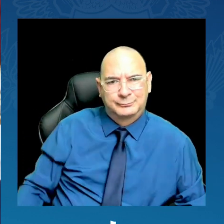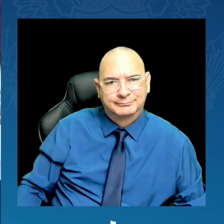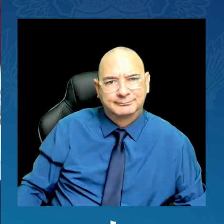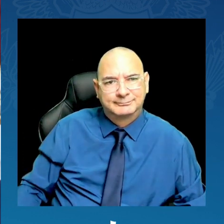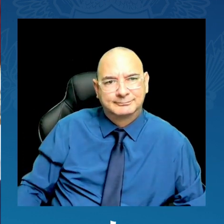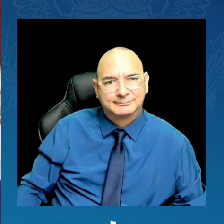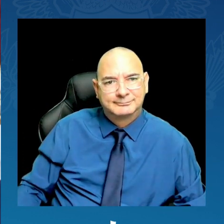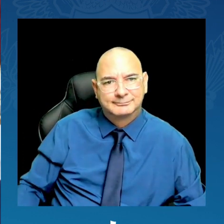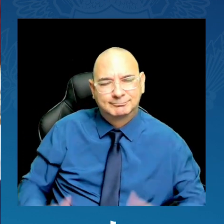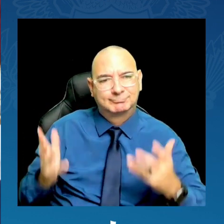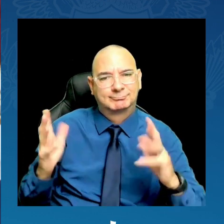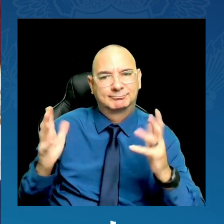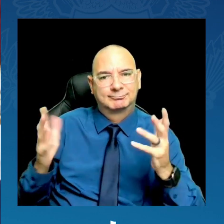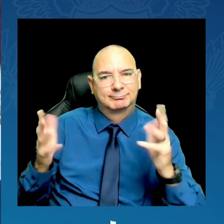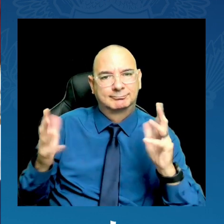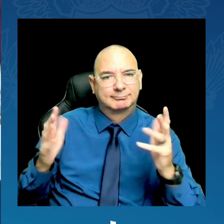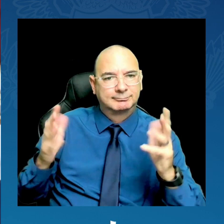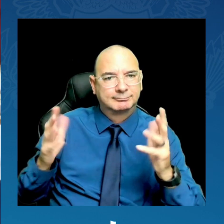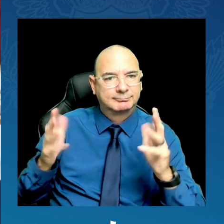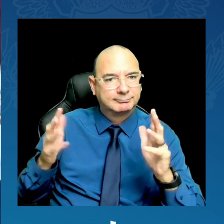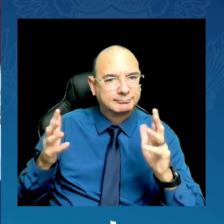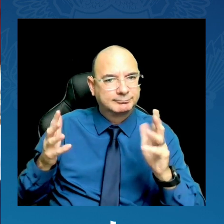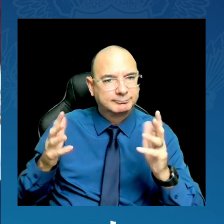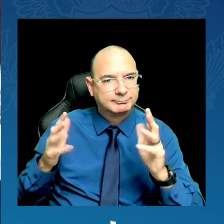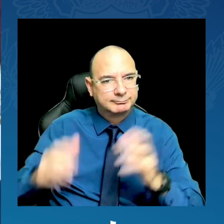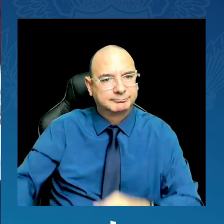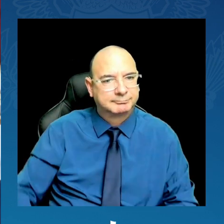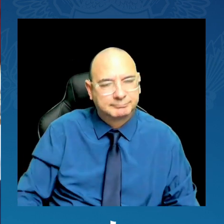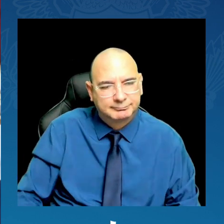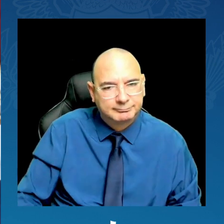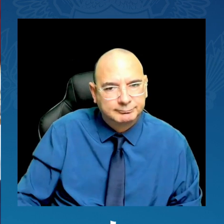These are just two examples of how the department